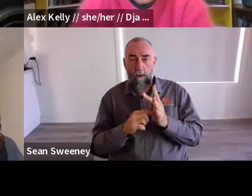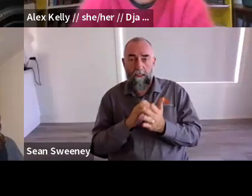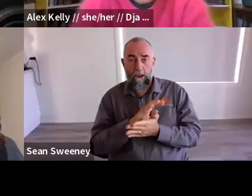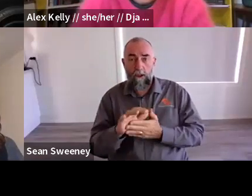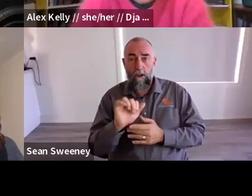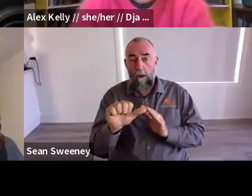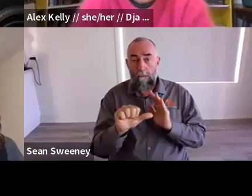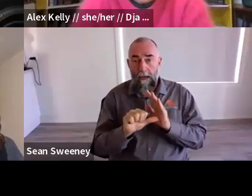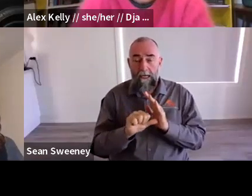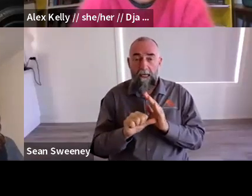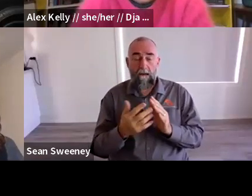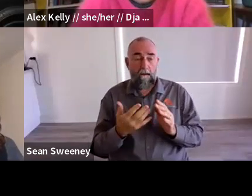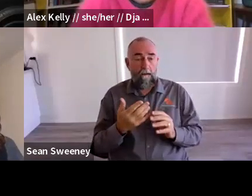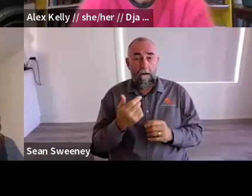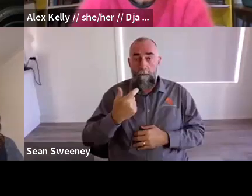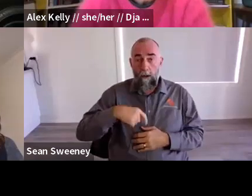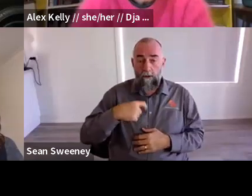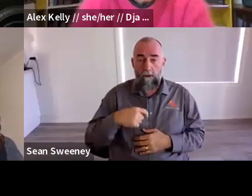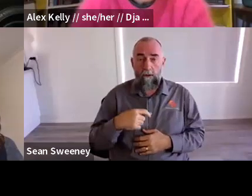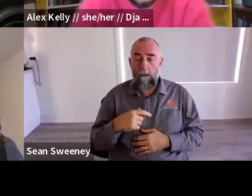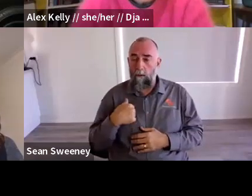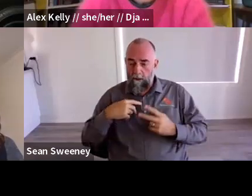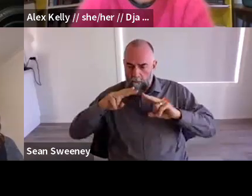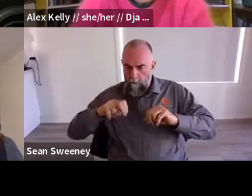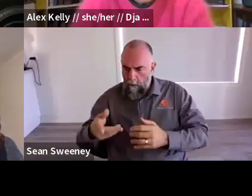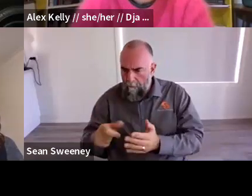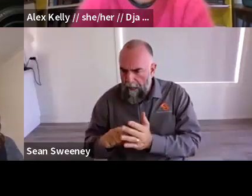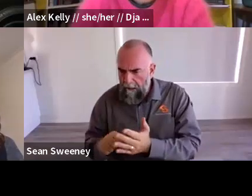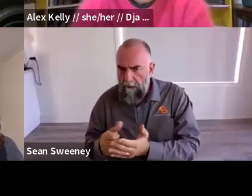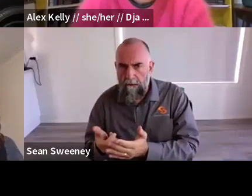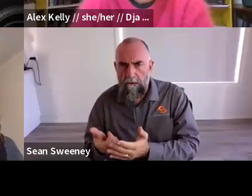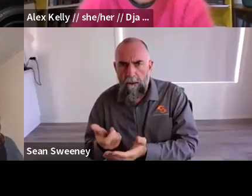but I think linking back to the topic of money and sponsorship and funding -